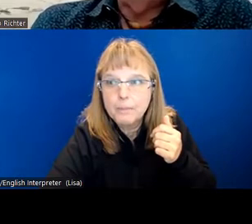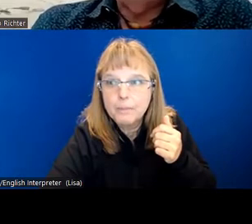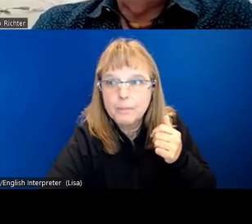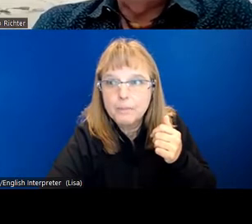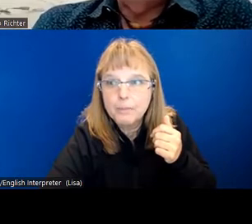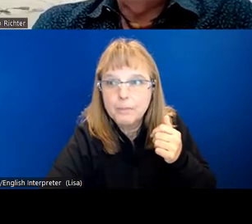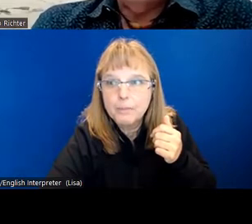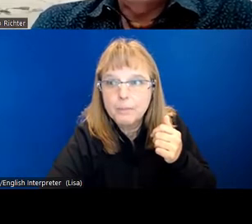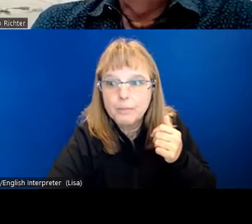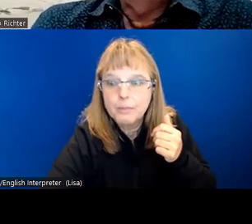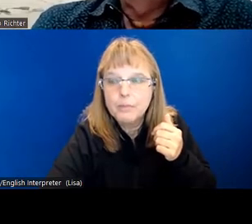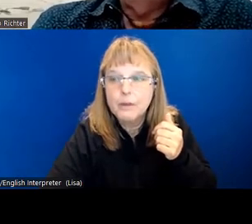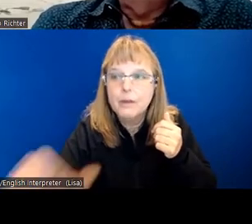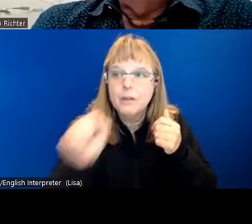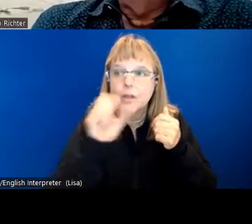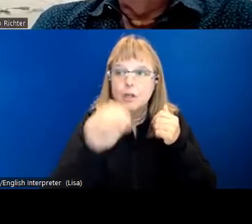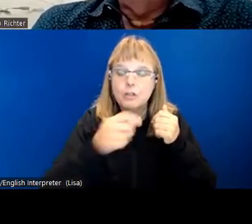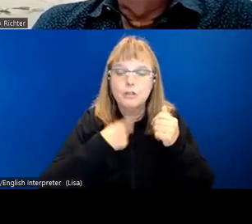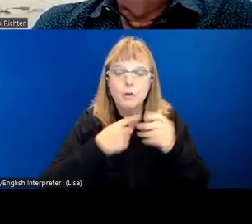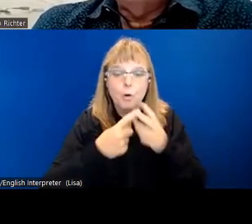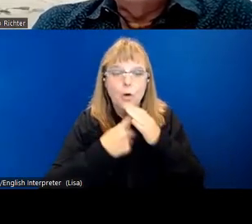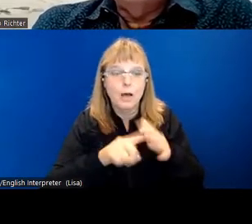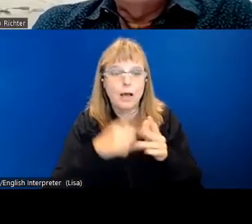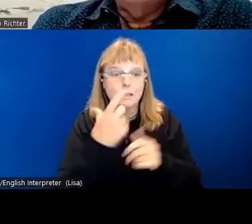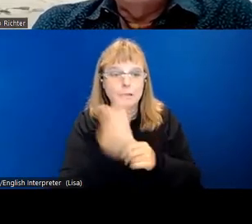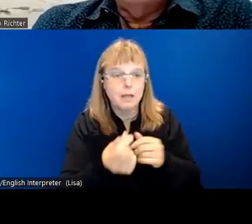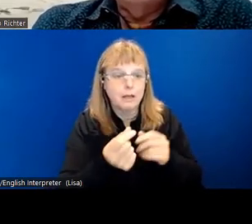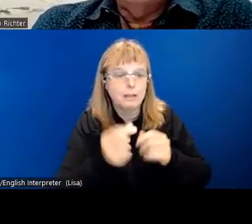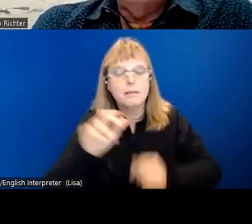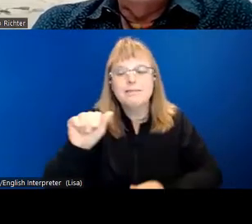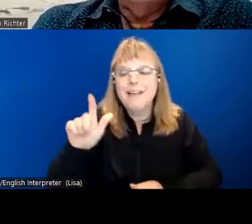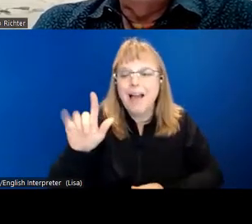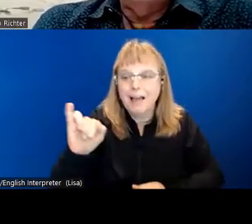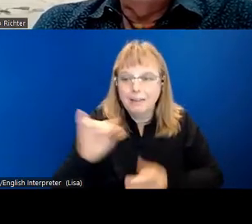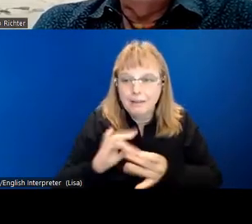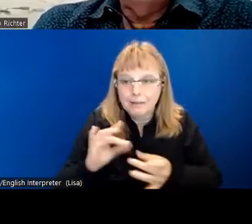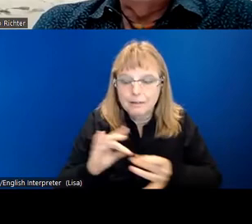So I started going to Idea Swap when I was new to the region